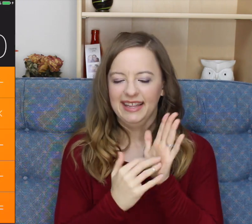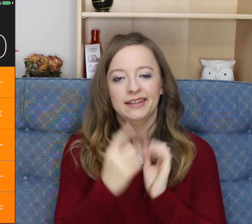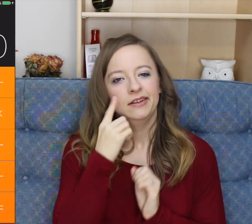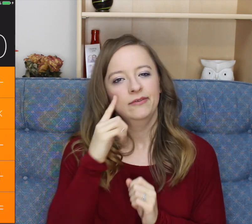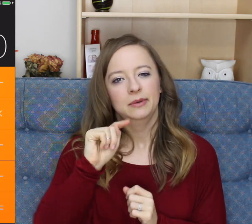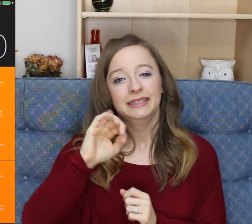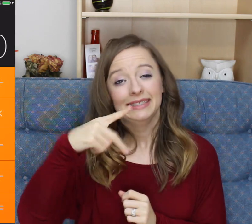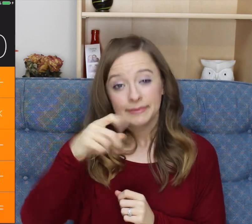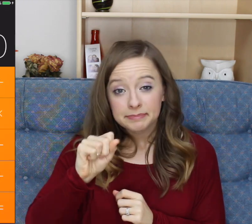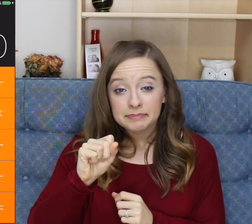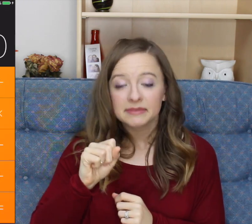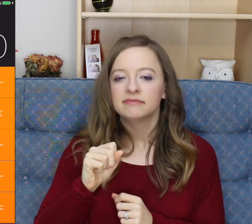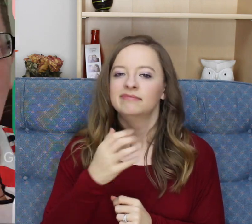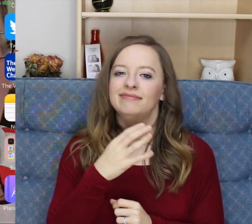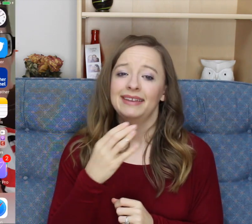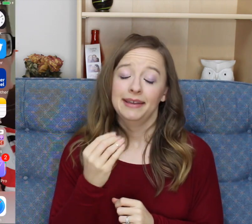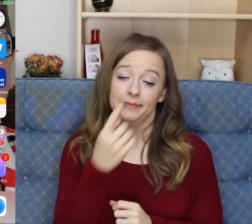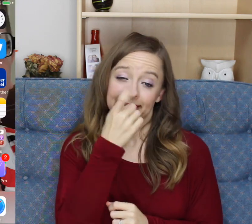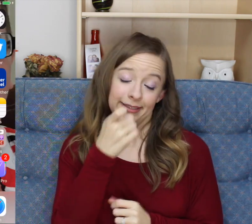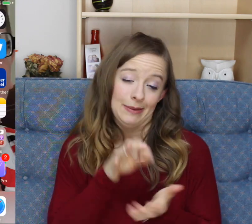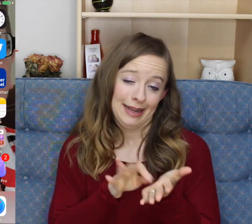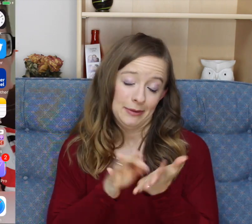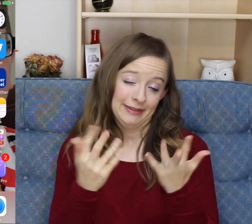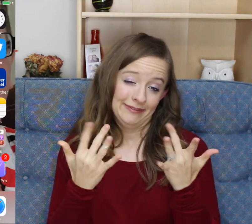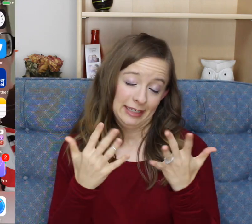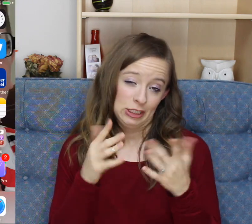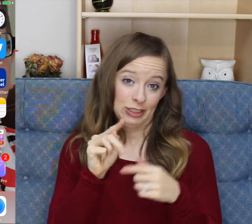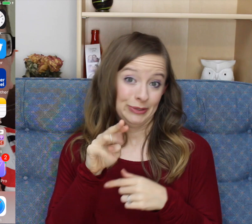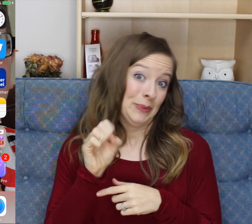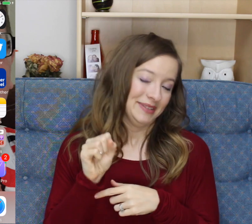the calculator which I use for tips and since I count with my fingers and toes.